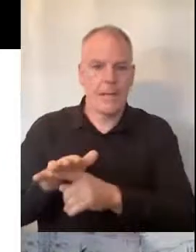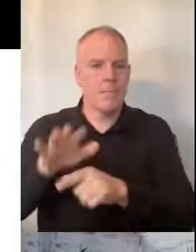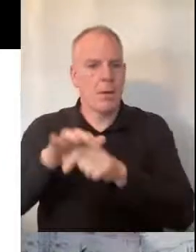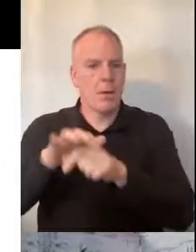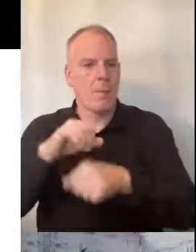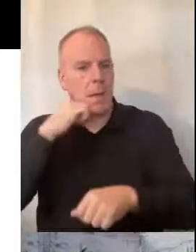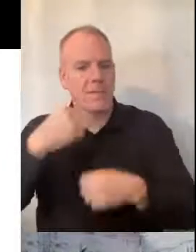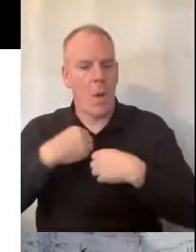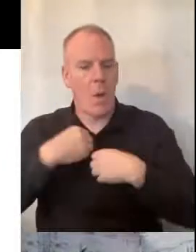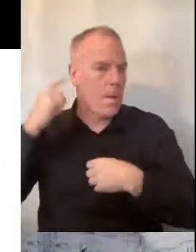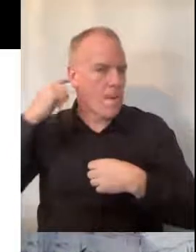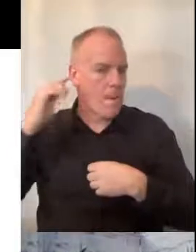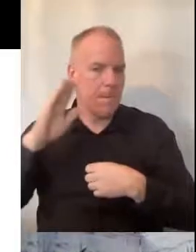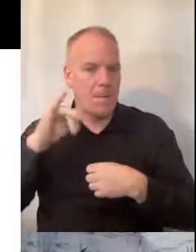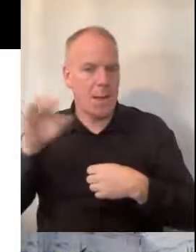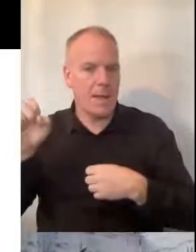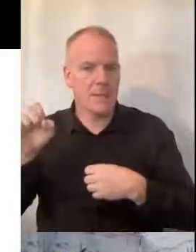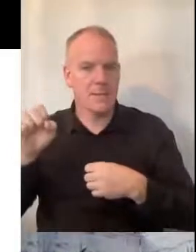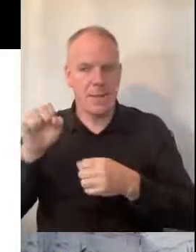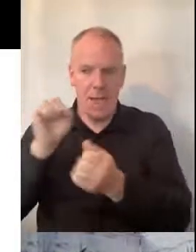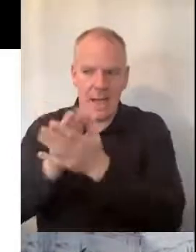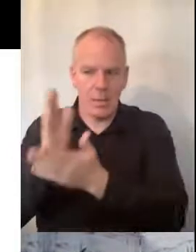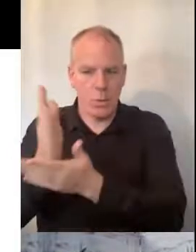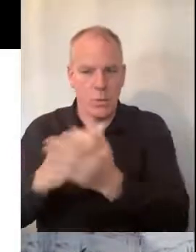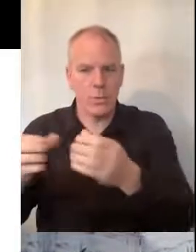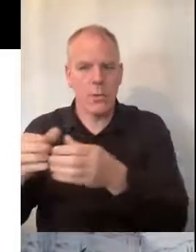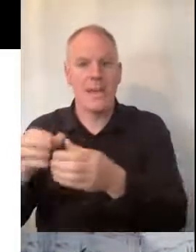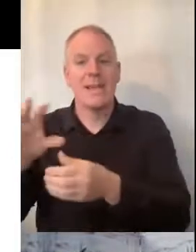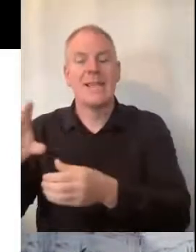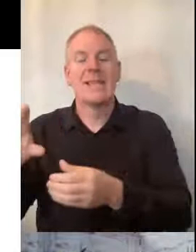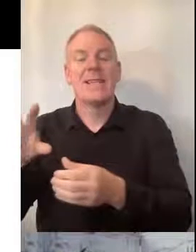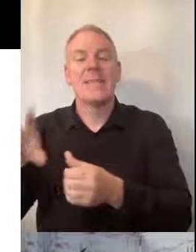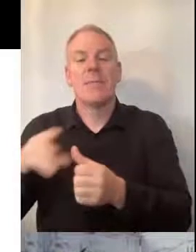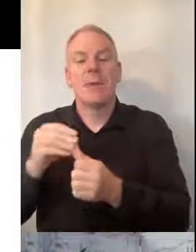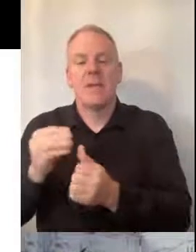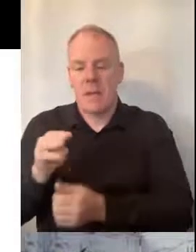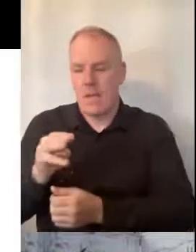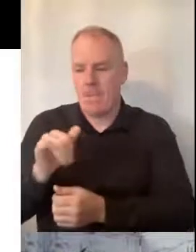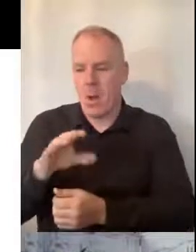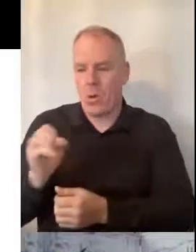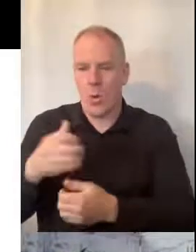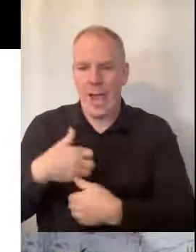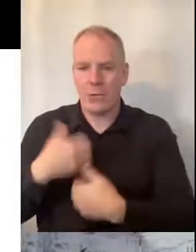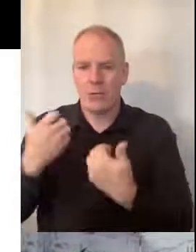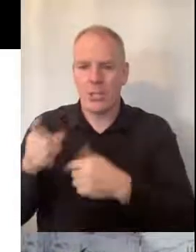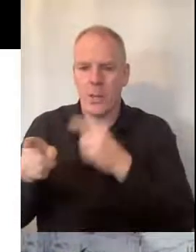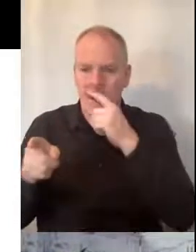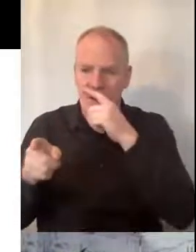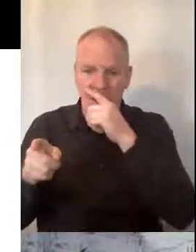stereotype to some groups in particular microaggressions this is so common, and I think sometimes we don't